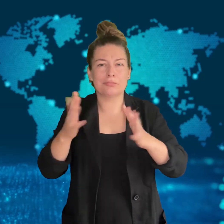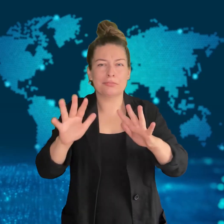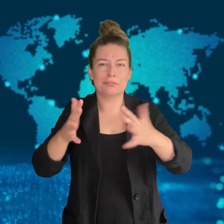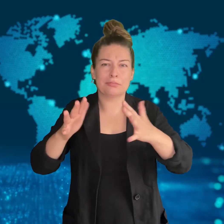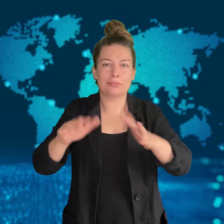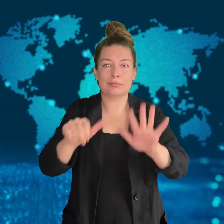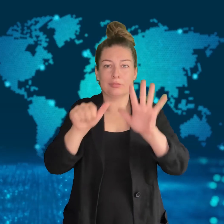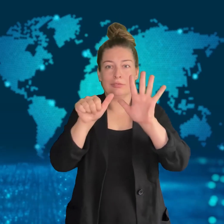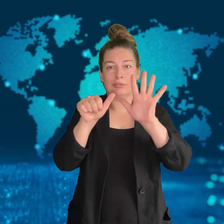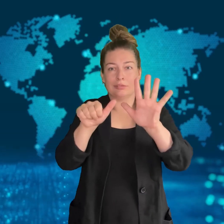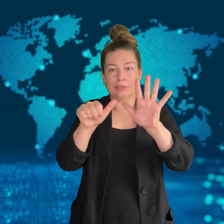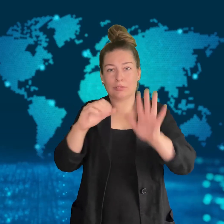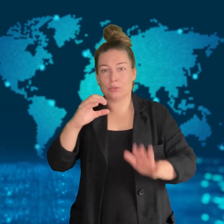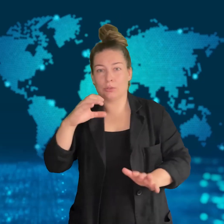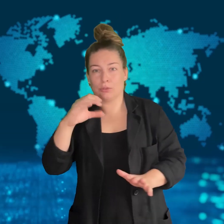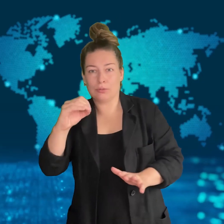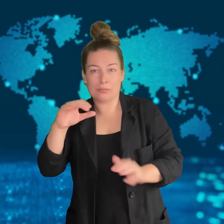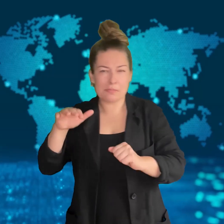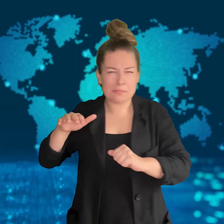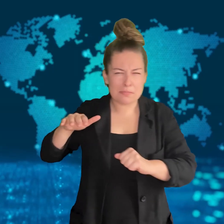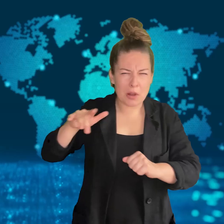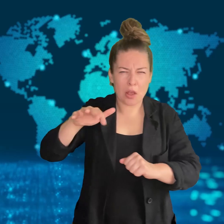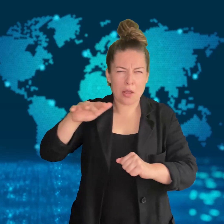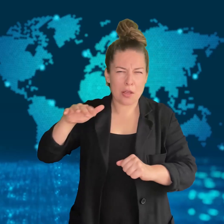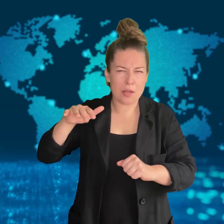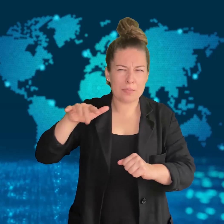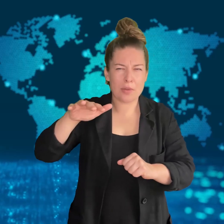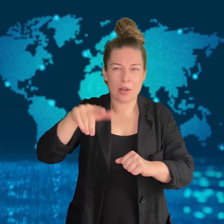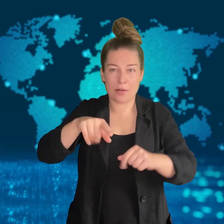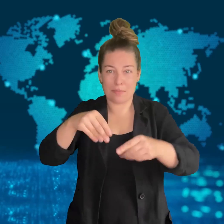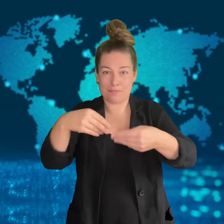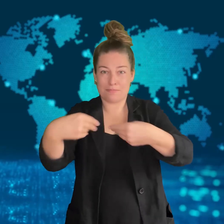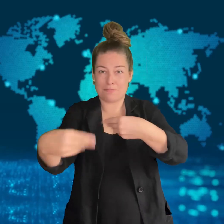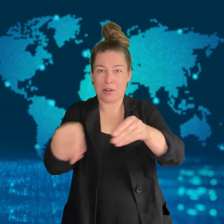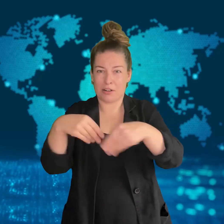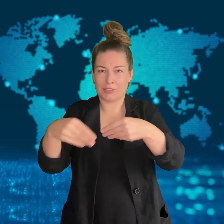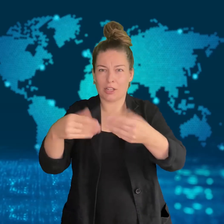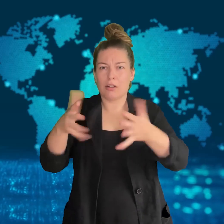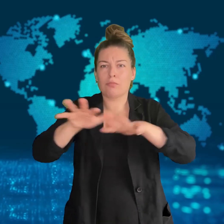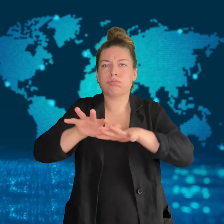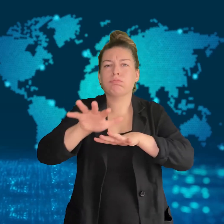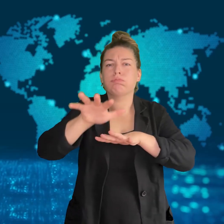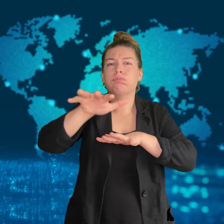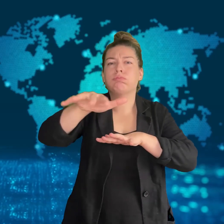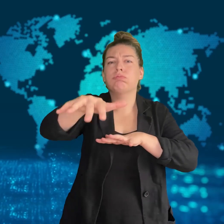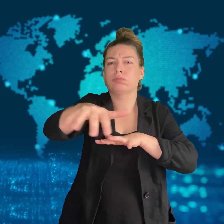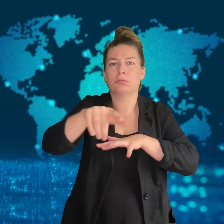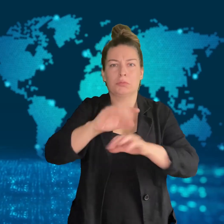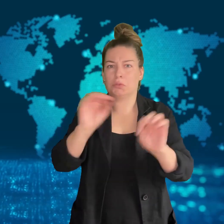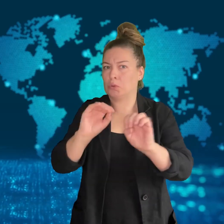60 million pounds of plastic out of landfills by